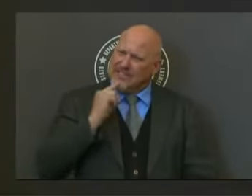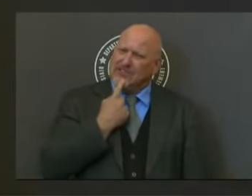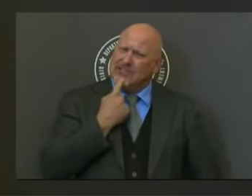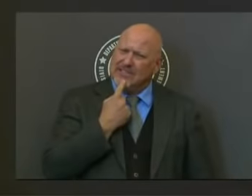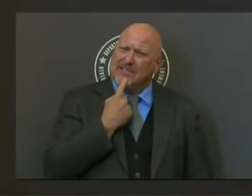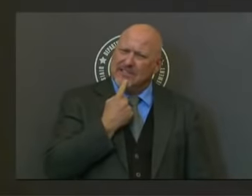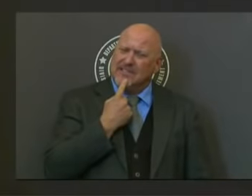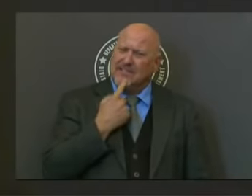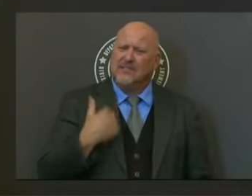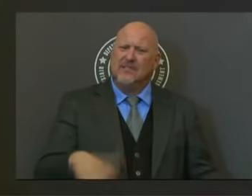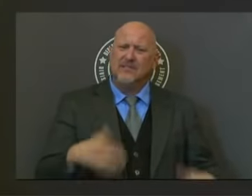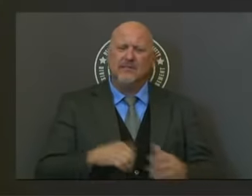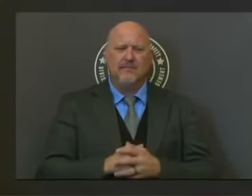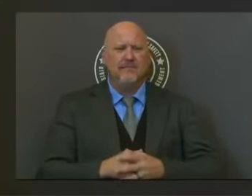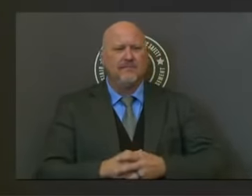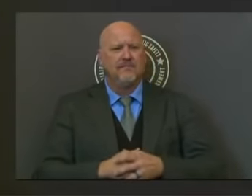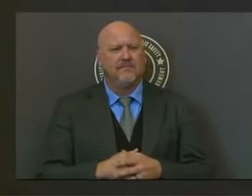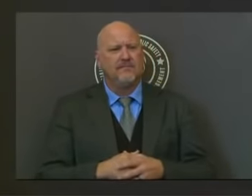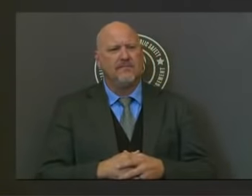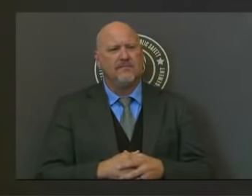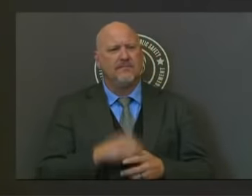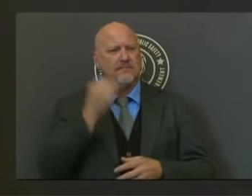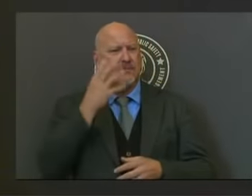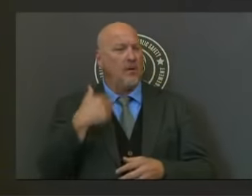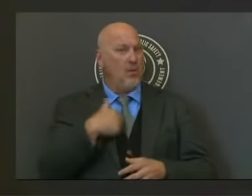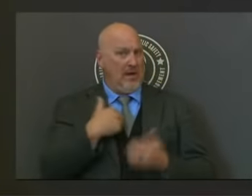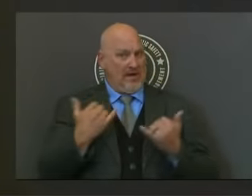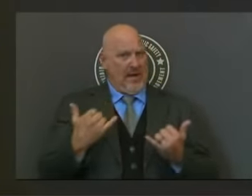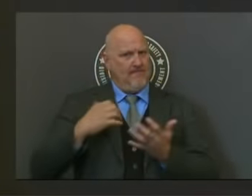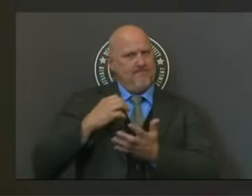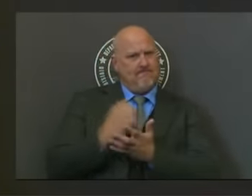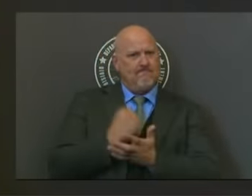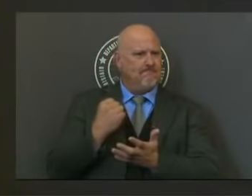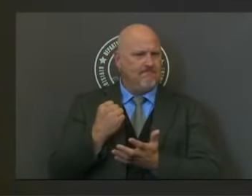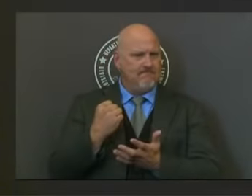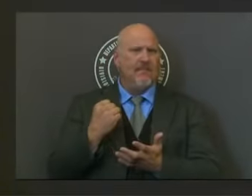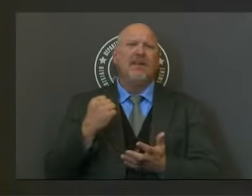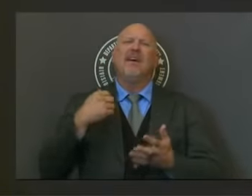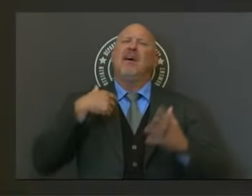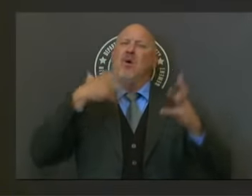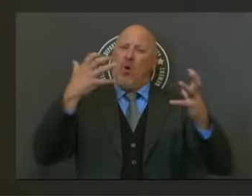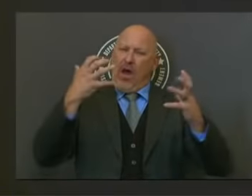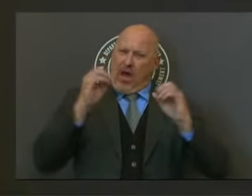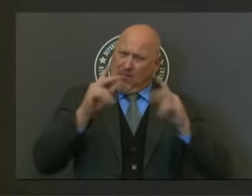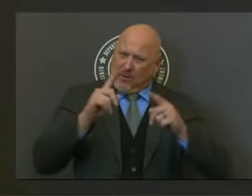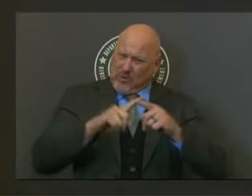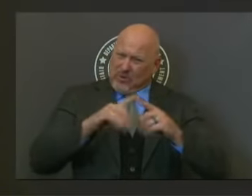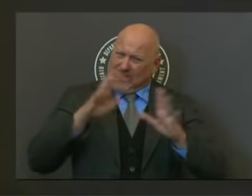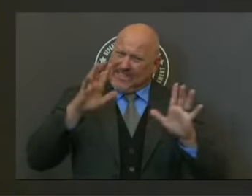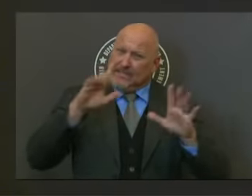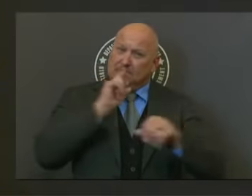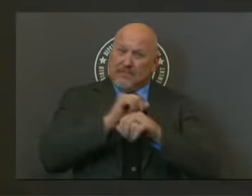we have people who have opportunities for us to slow the